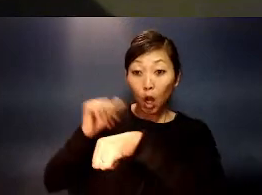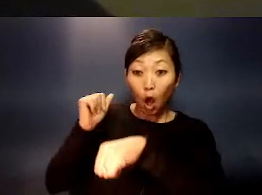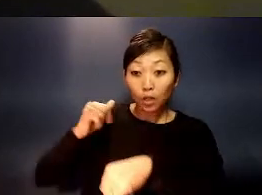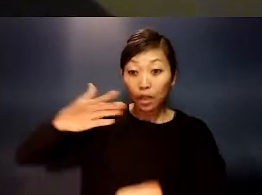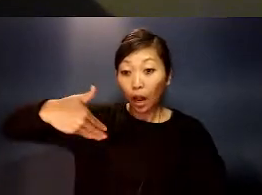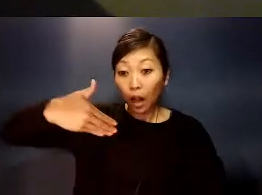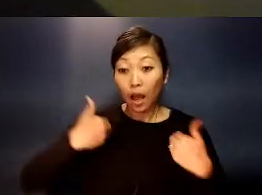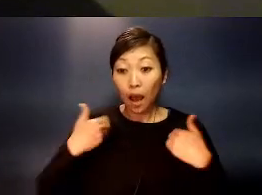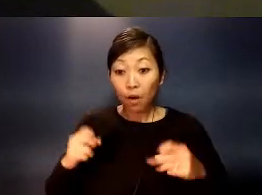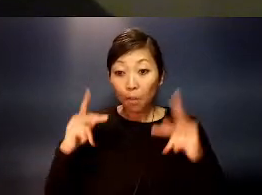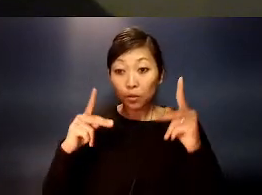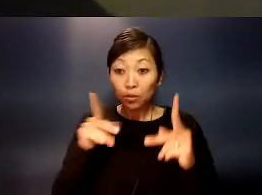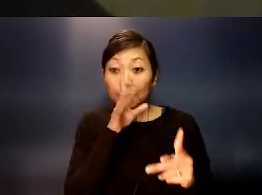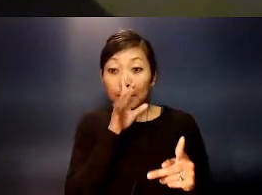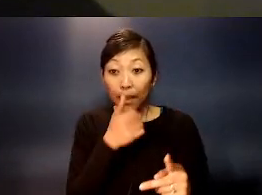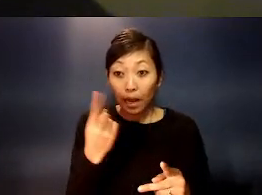MY NAME IS CYNTHIA SARBER. I THINK I WAS 77